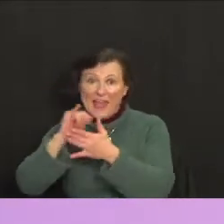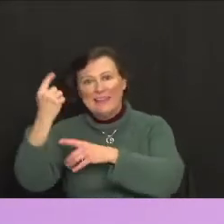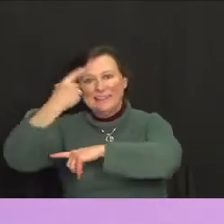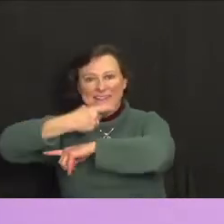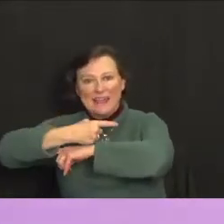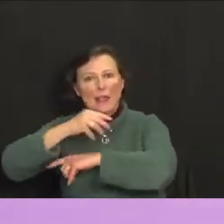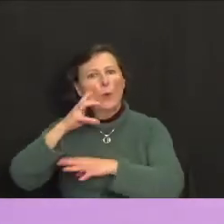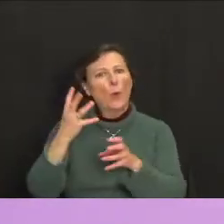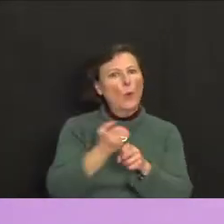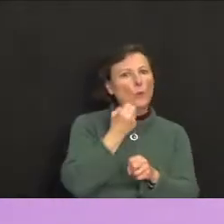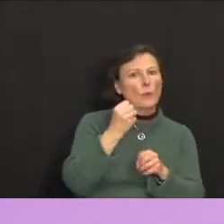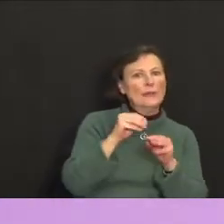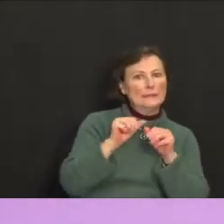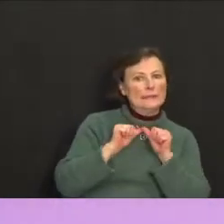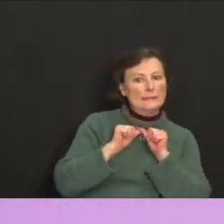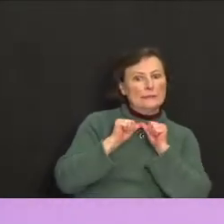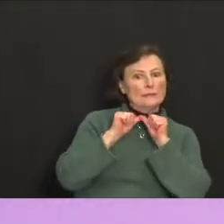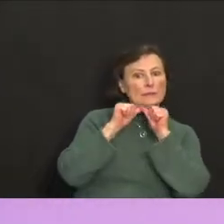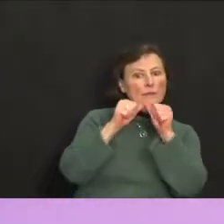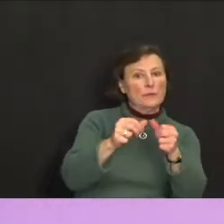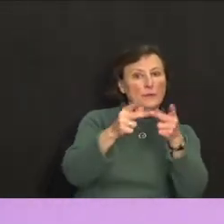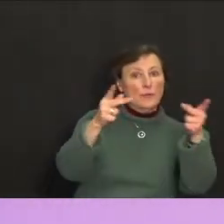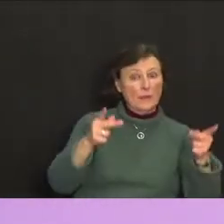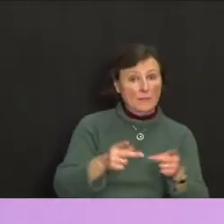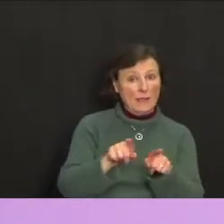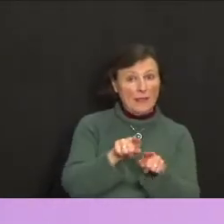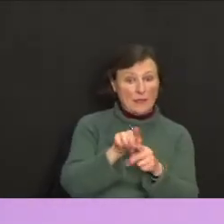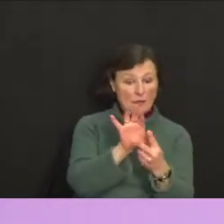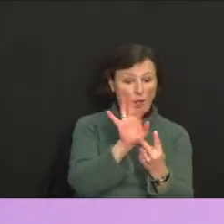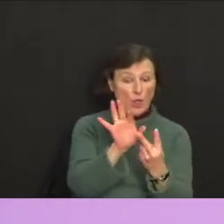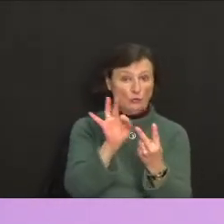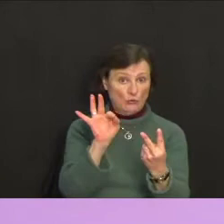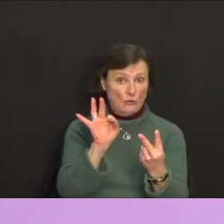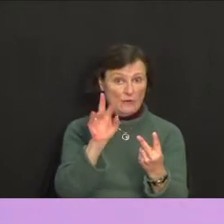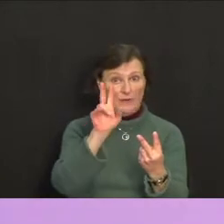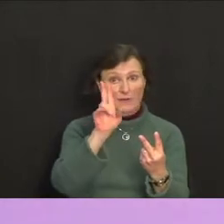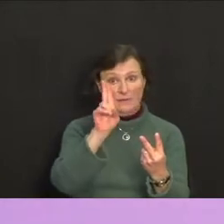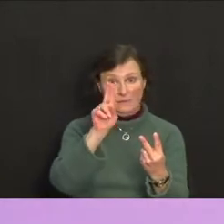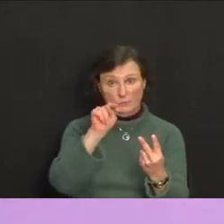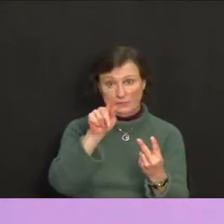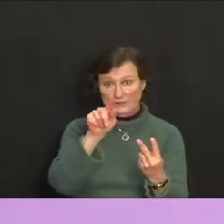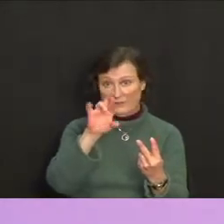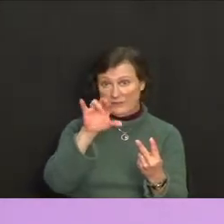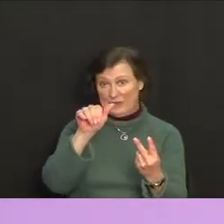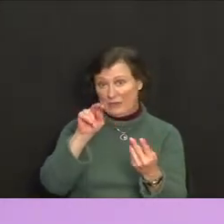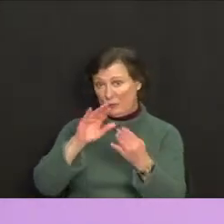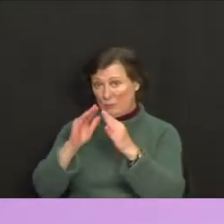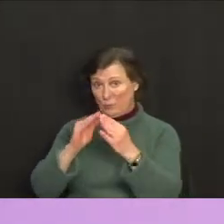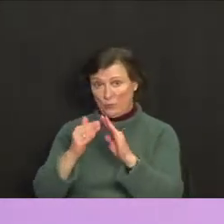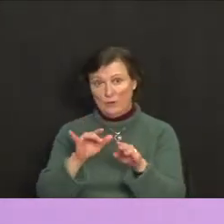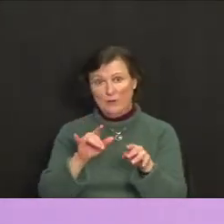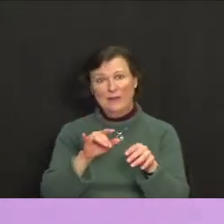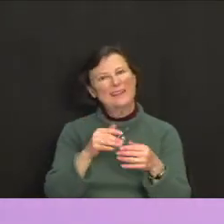an enduring place as an alternative Unitarian community alongside the Sunday service- goers.